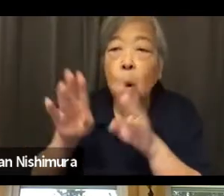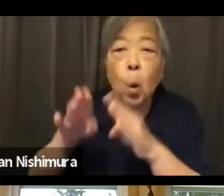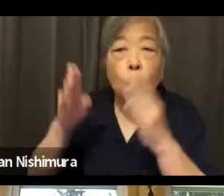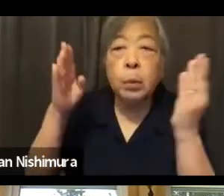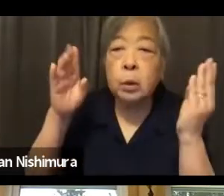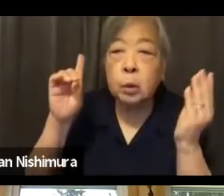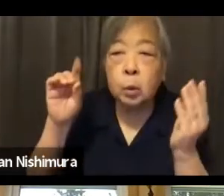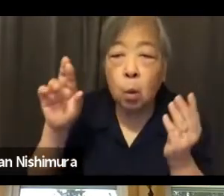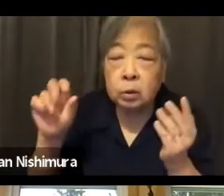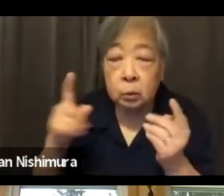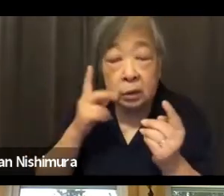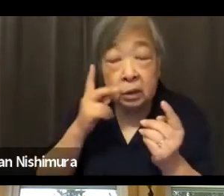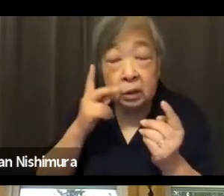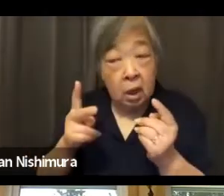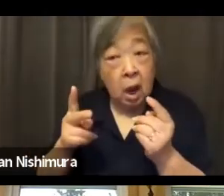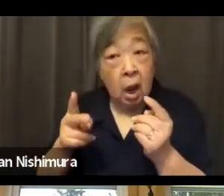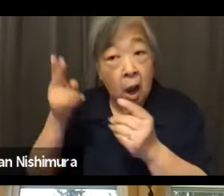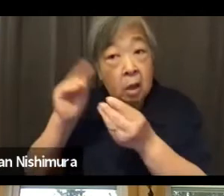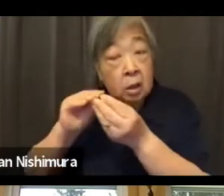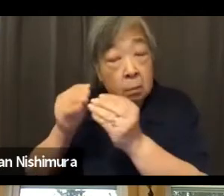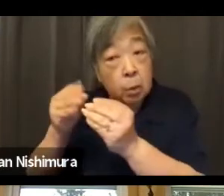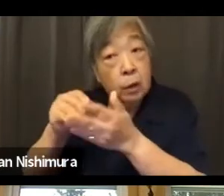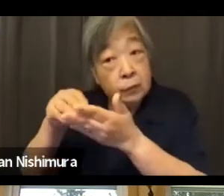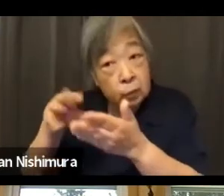students with disabilities studying abroad.